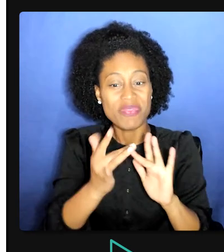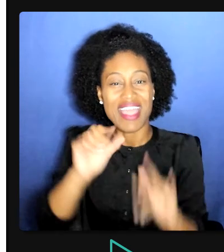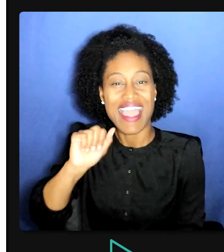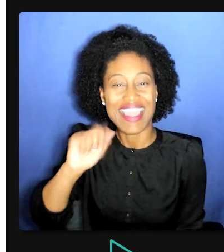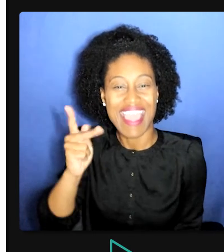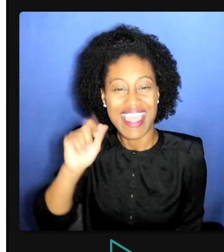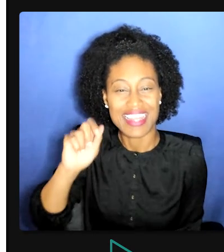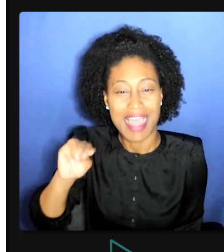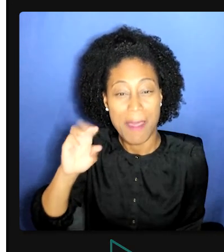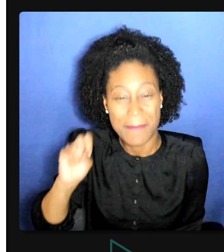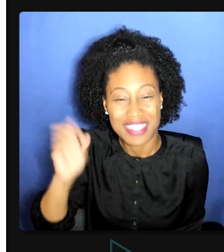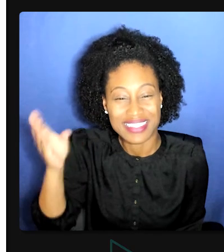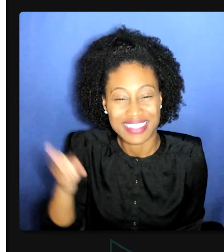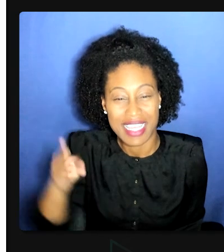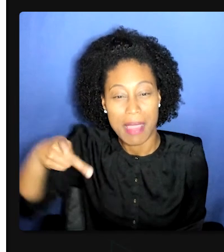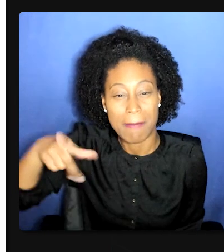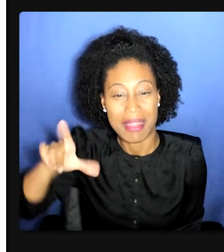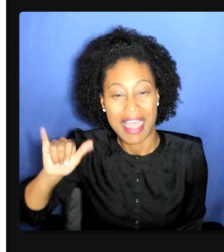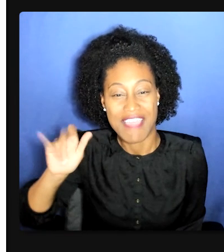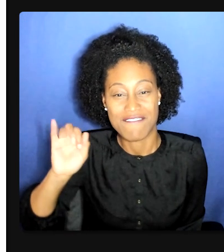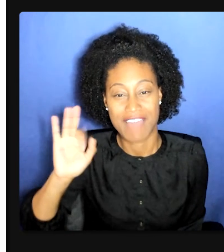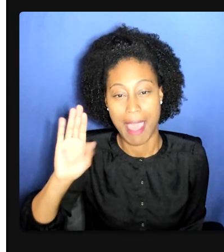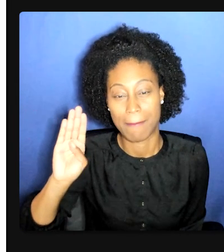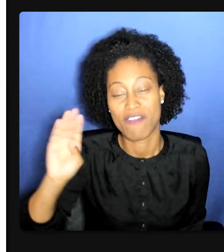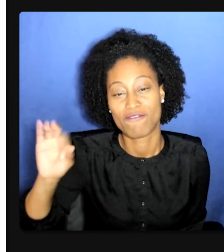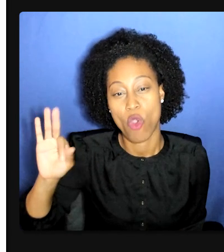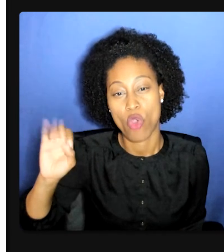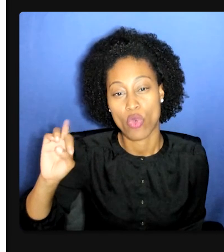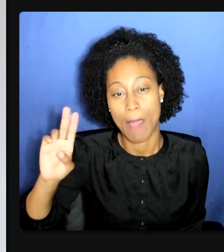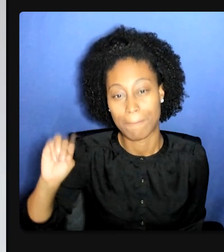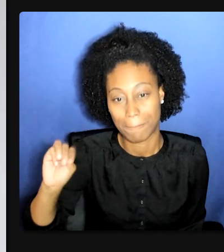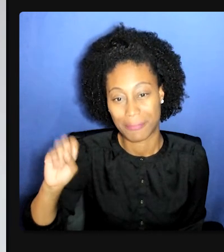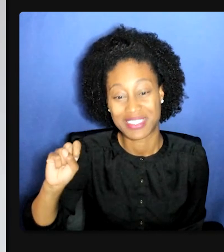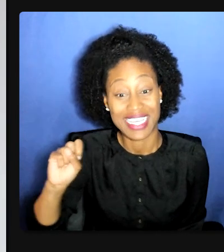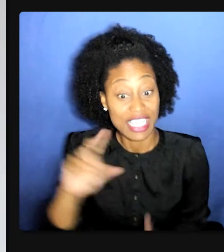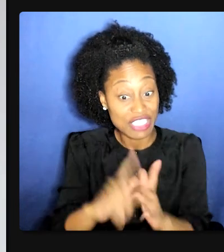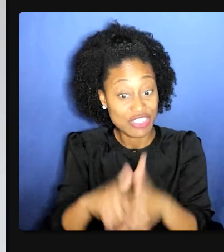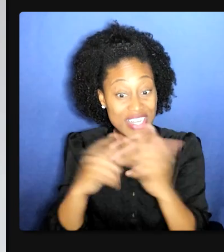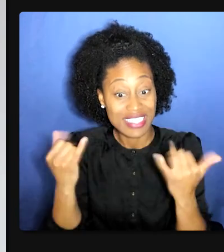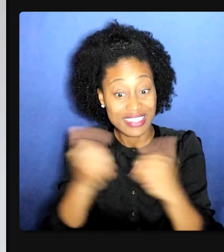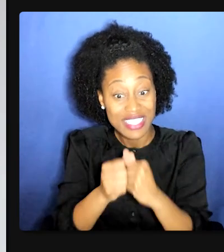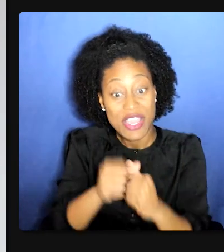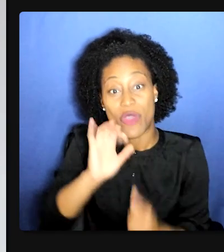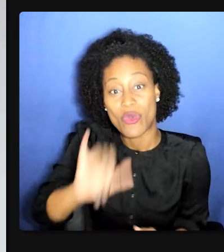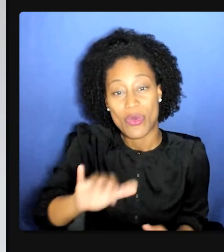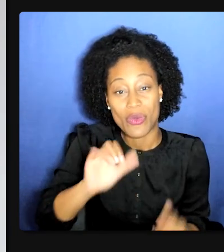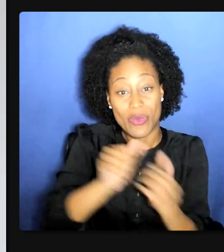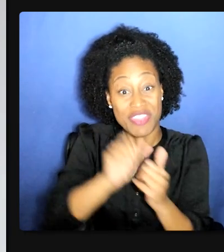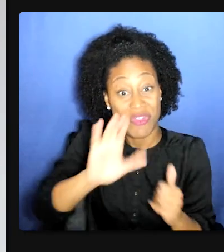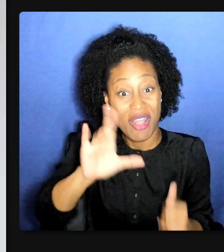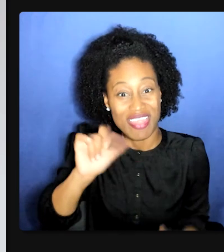at aka.ms/playfabforums. Get started today with your LiveOps journey.